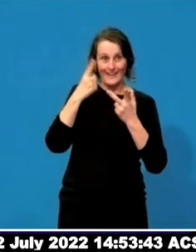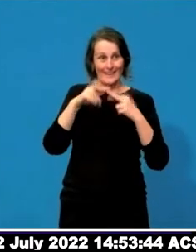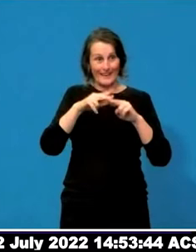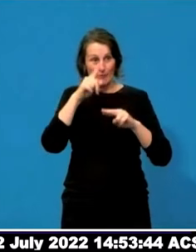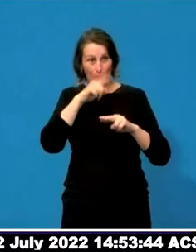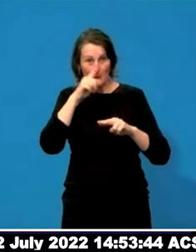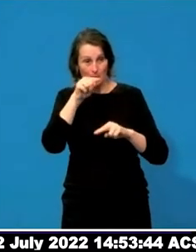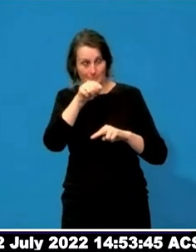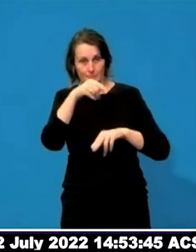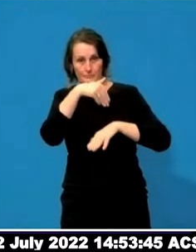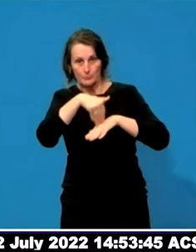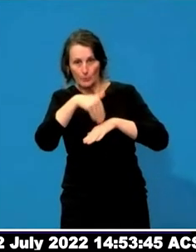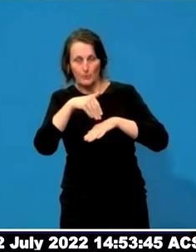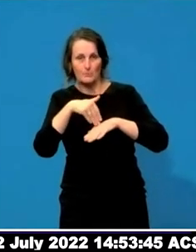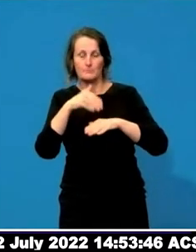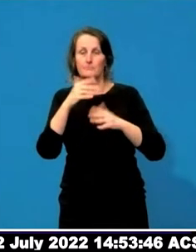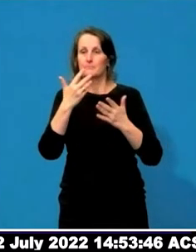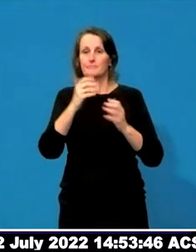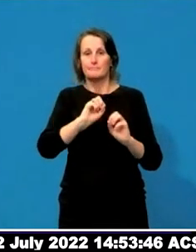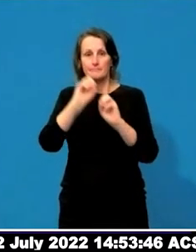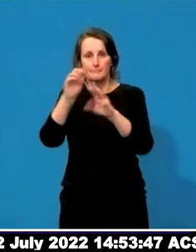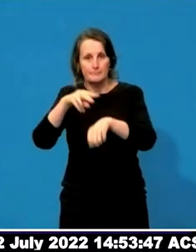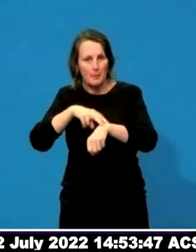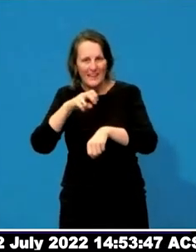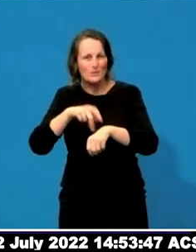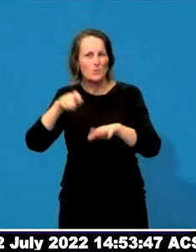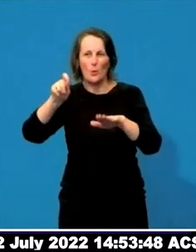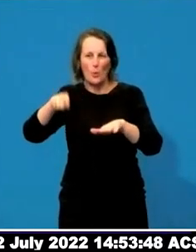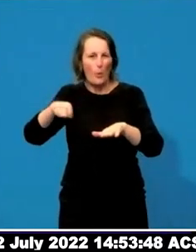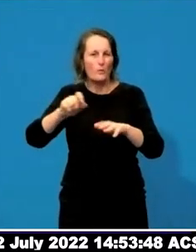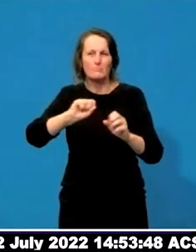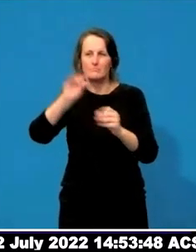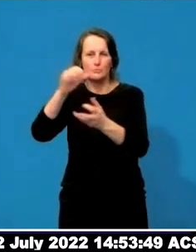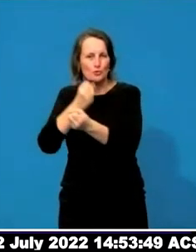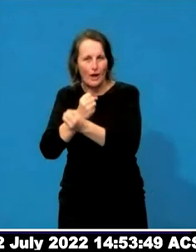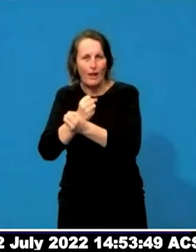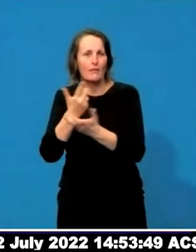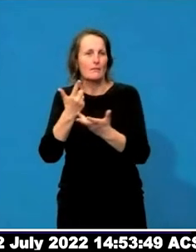because of anything in, I guess, child safety, and other areas.